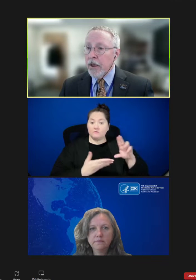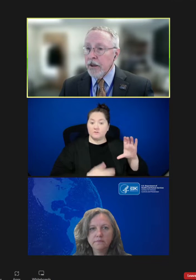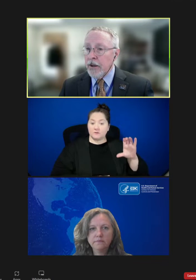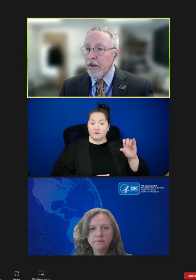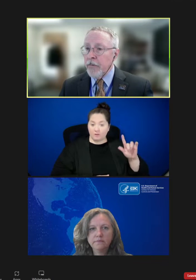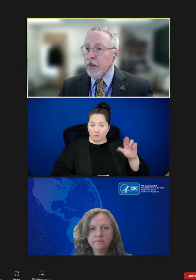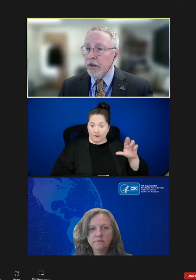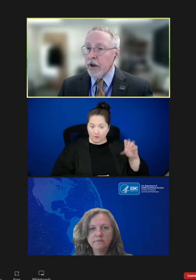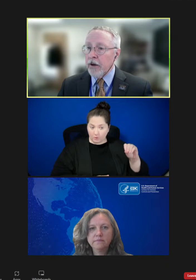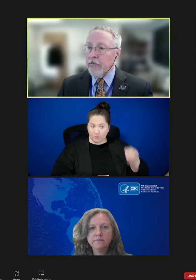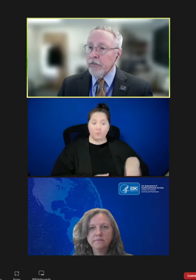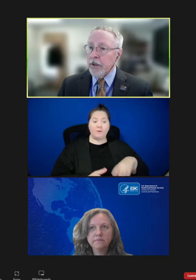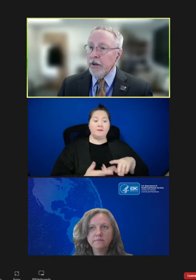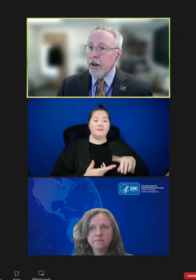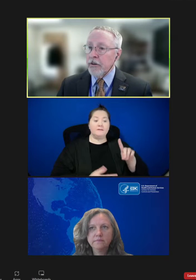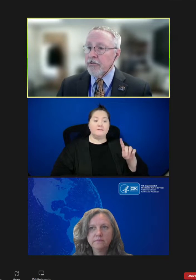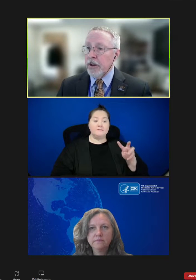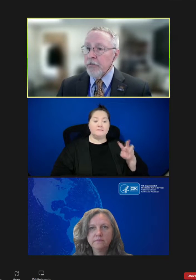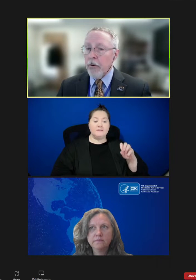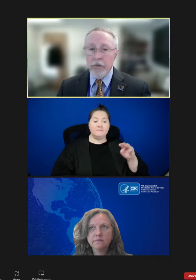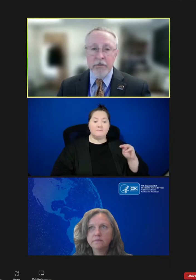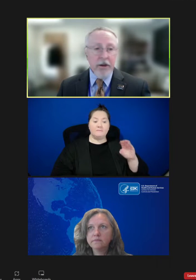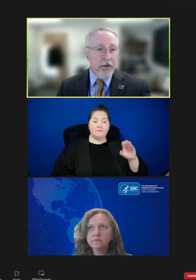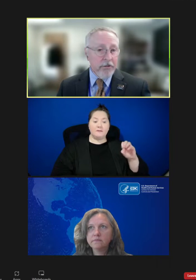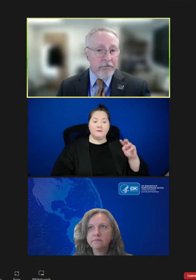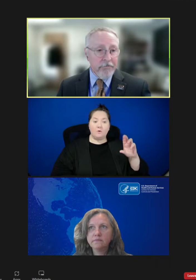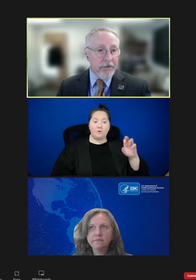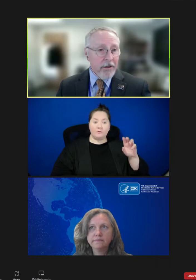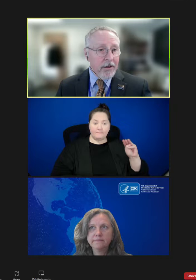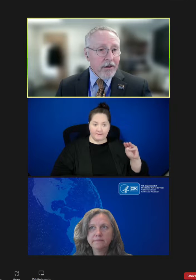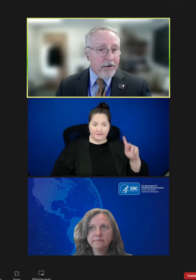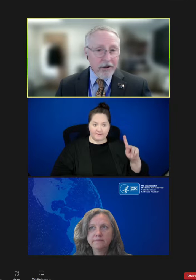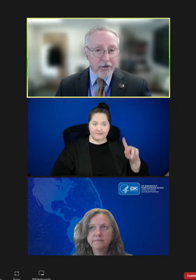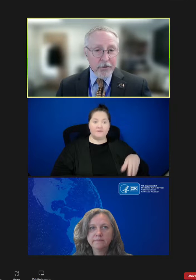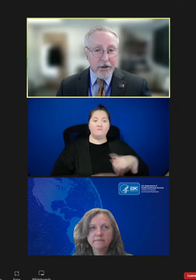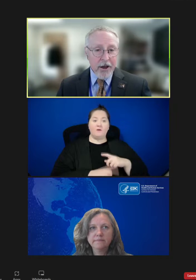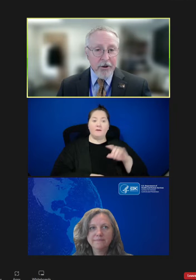and Dave McCormick from the Indiana State Department of Health. Dr. Peacock,